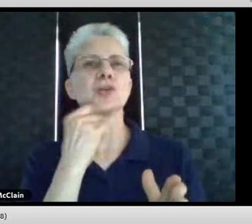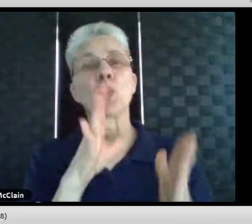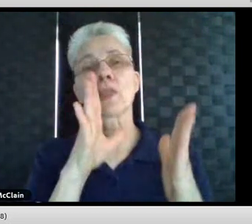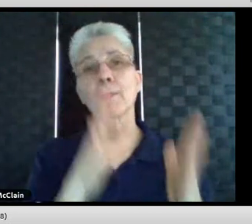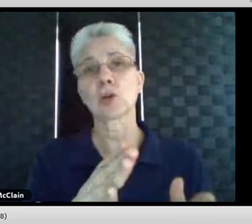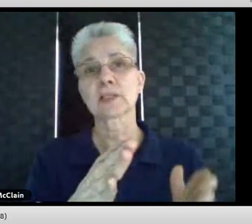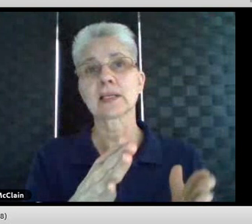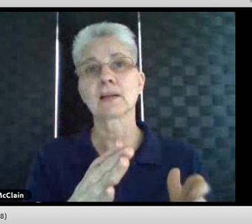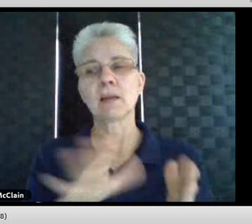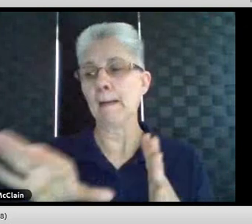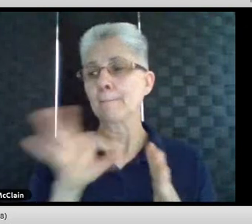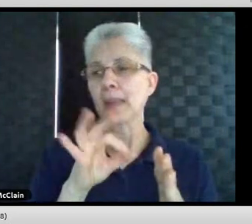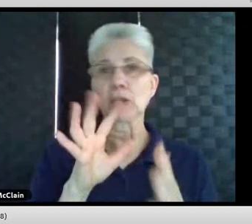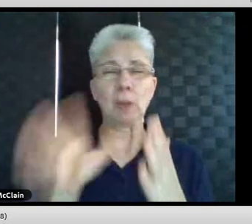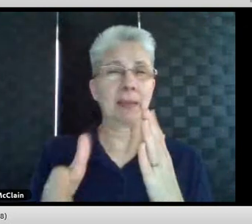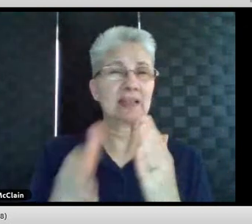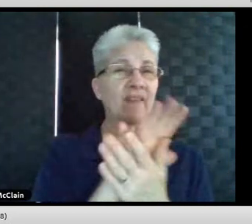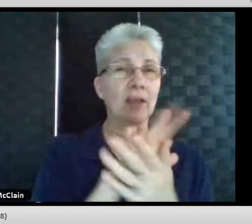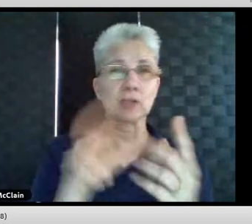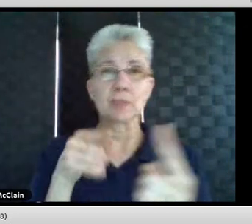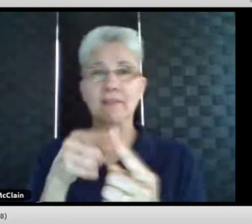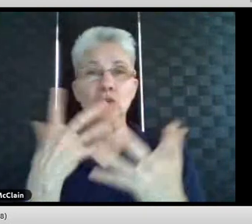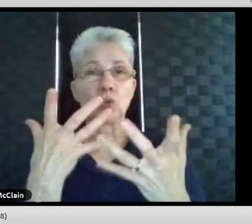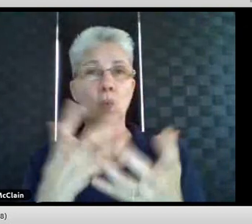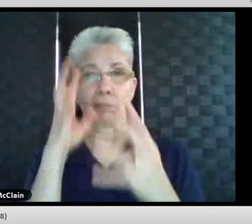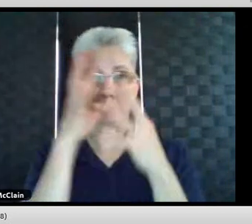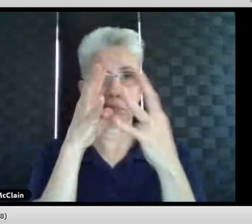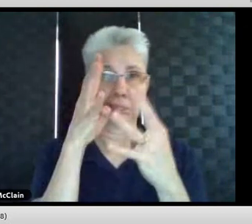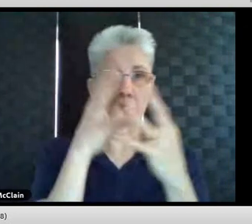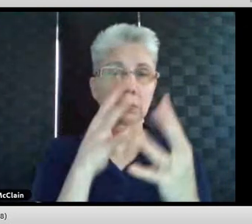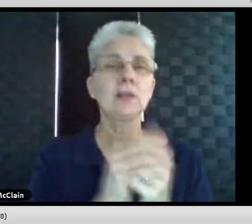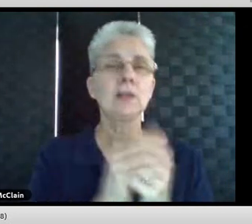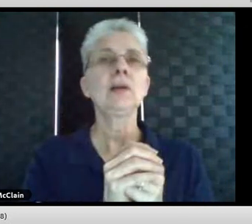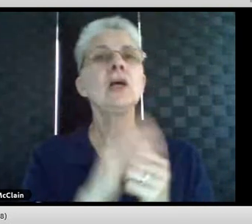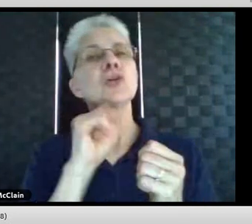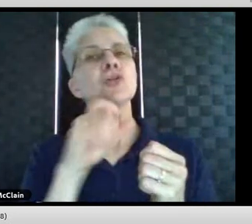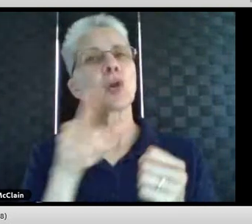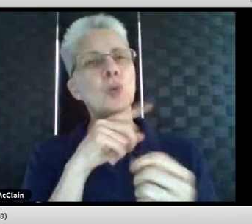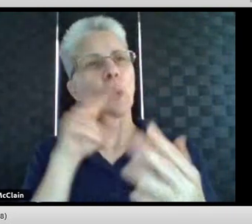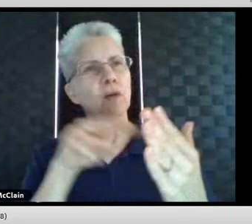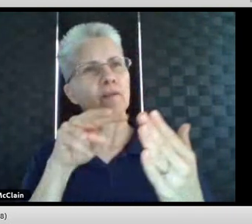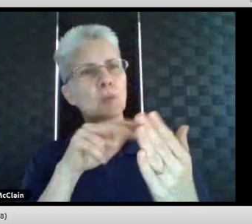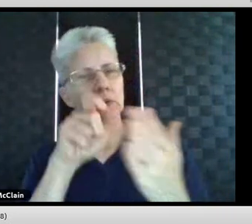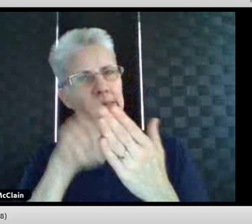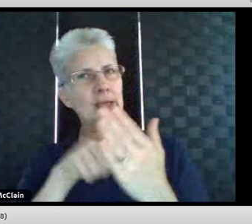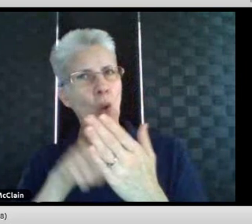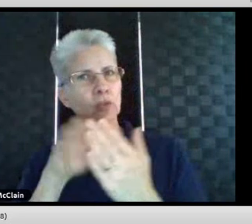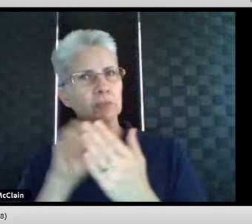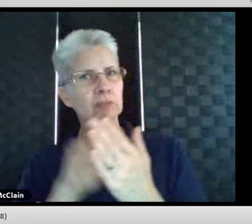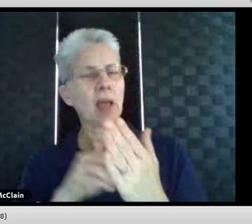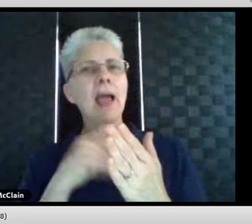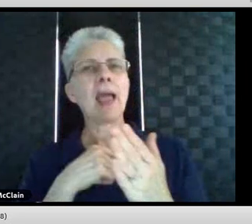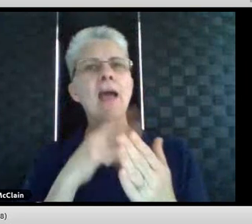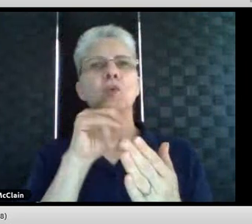You can be as vague or as specific as you want to be. So your observer is going to take notes. I've got a reference-interaction form